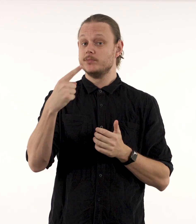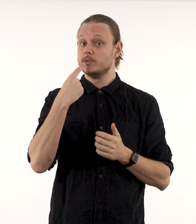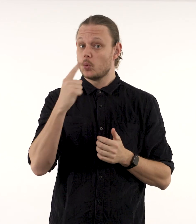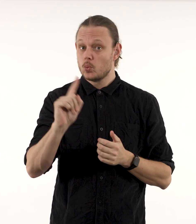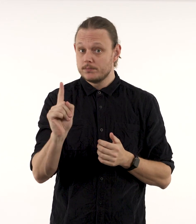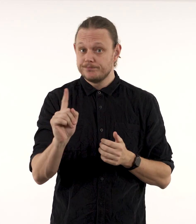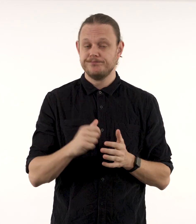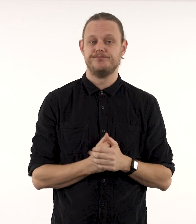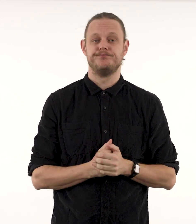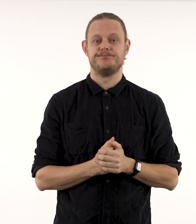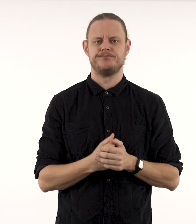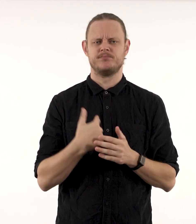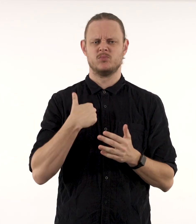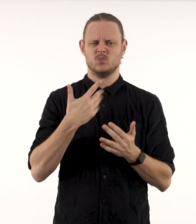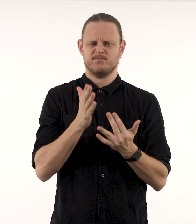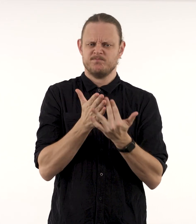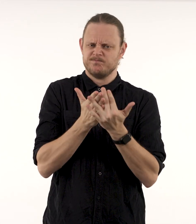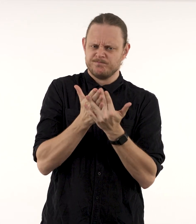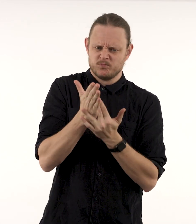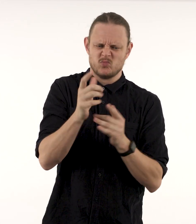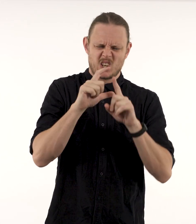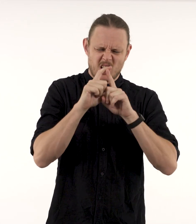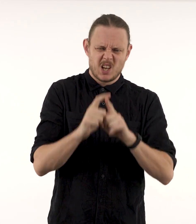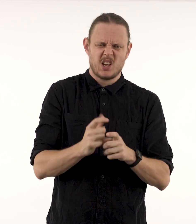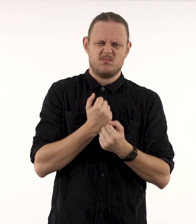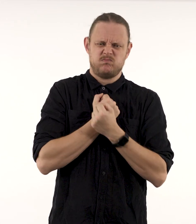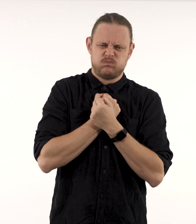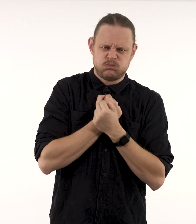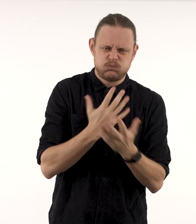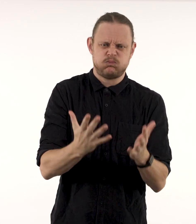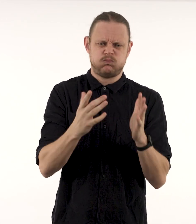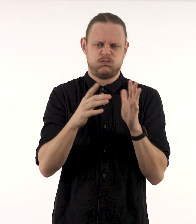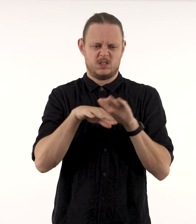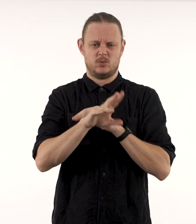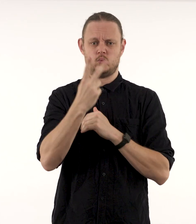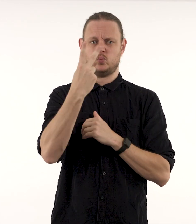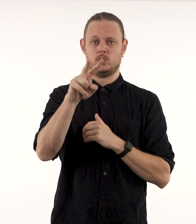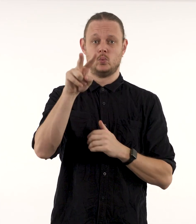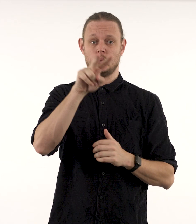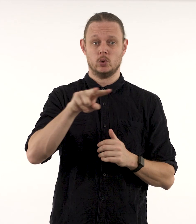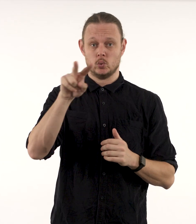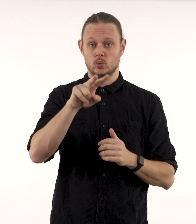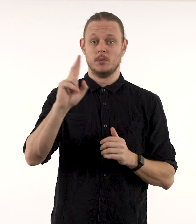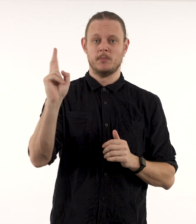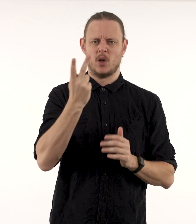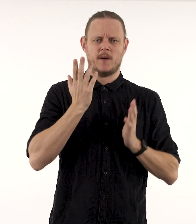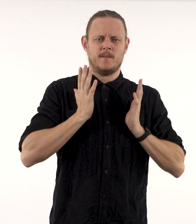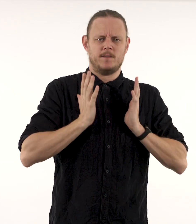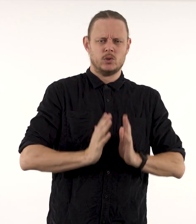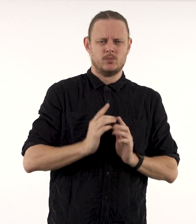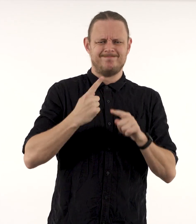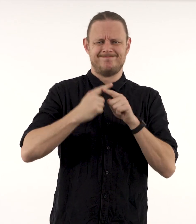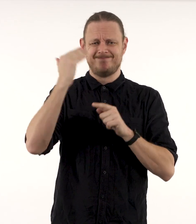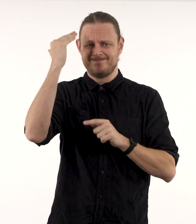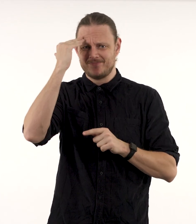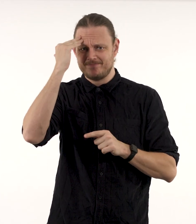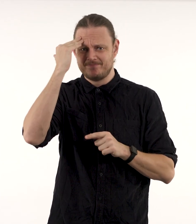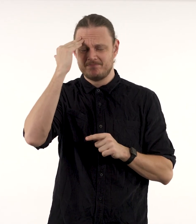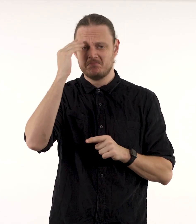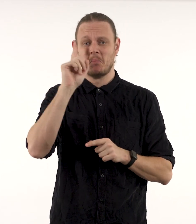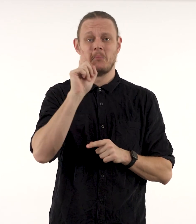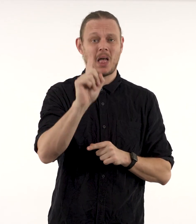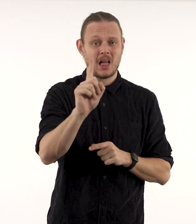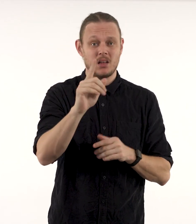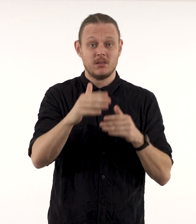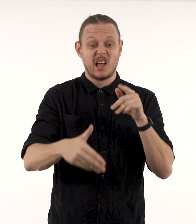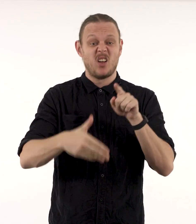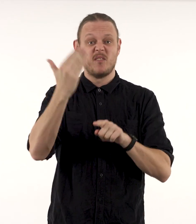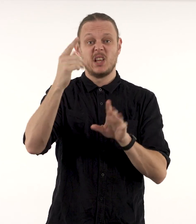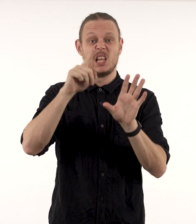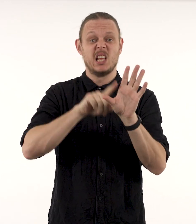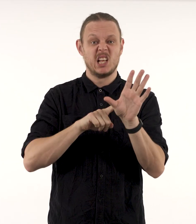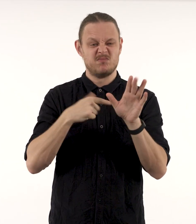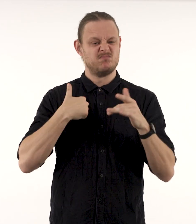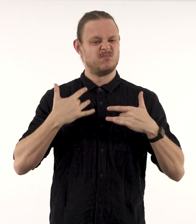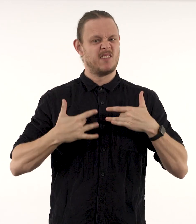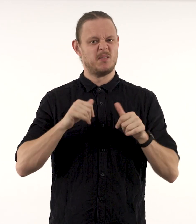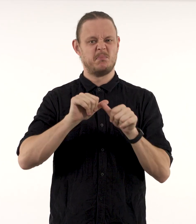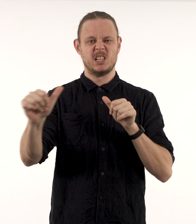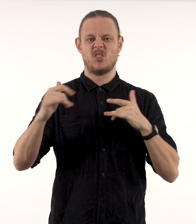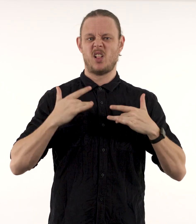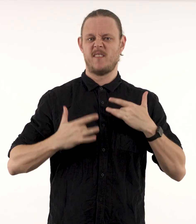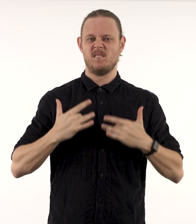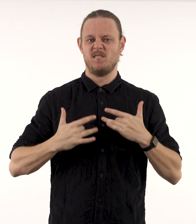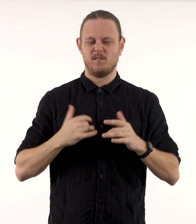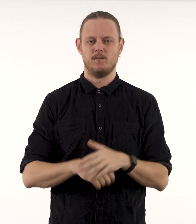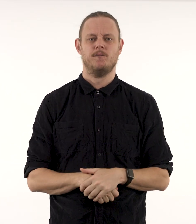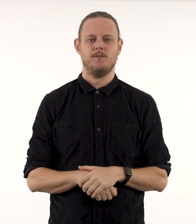'I went through great turmoil in 2022, both physically and mentally. But by the end of the year, I was living my best life,'